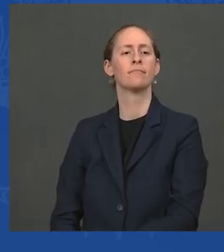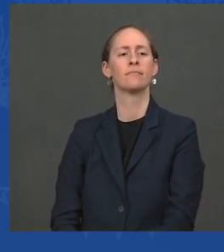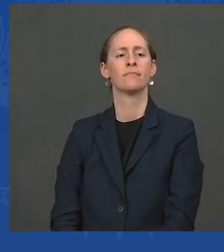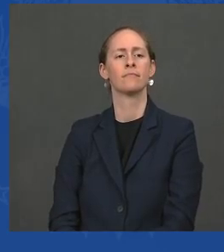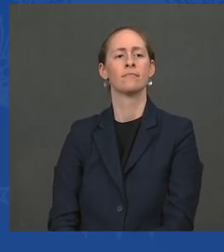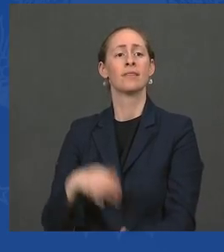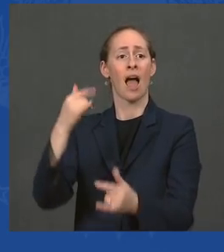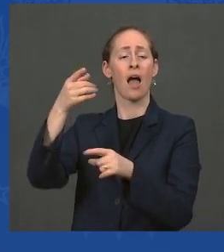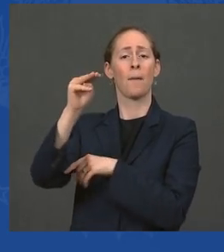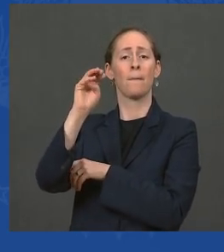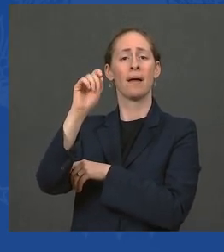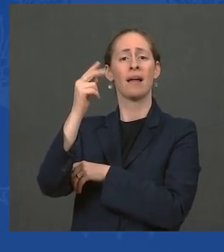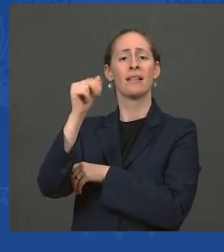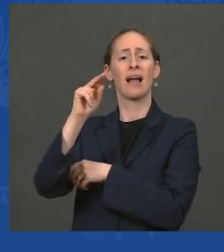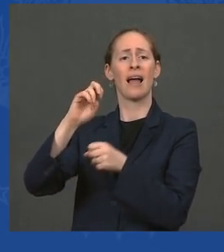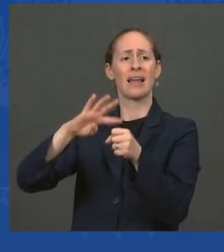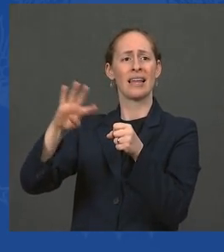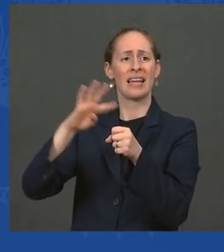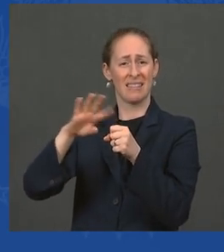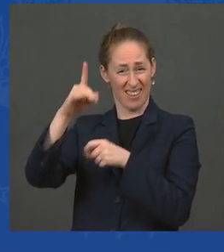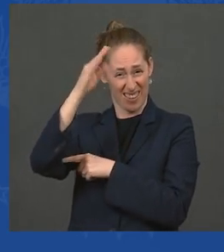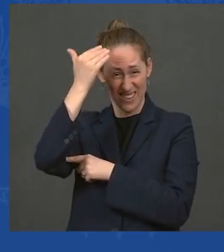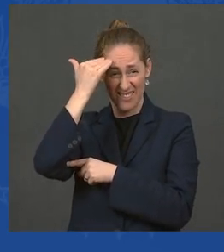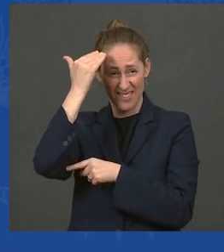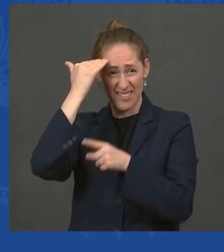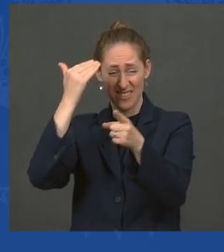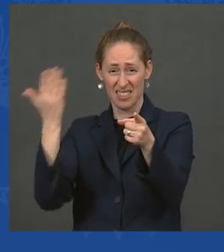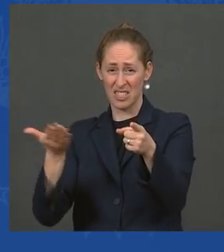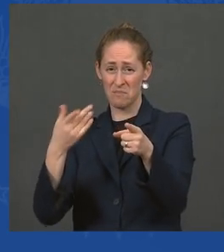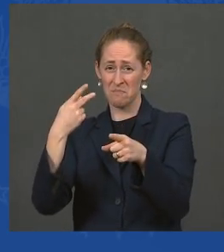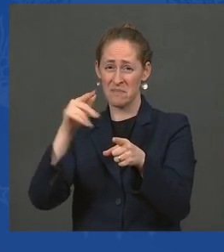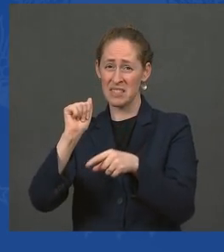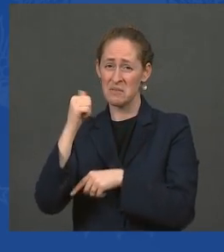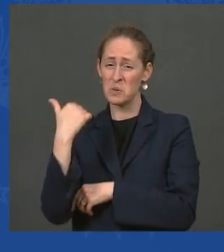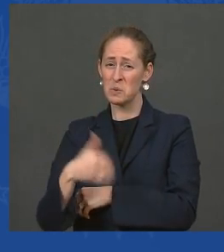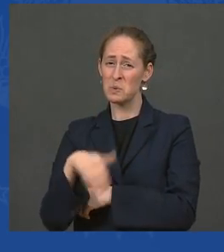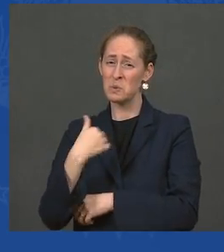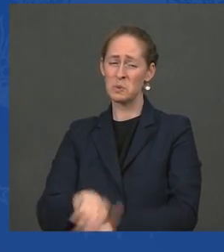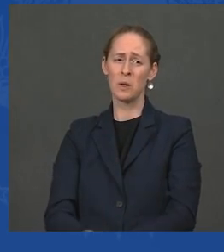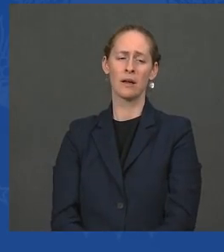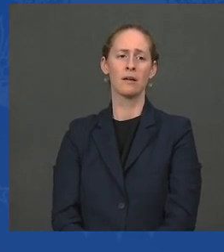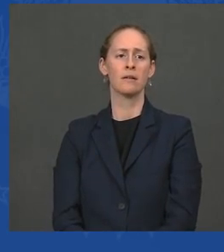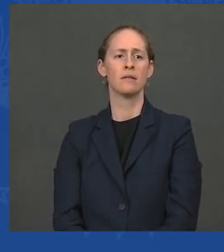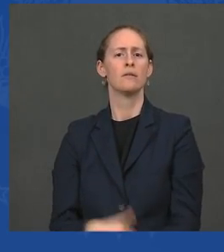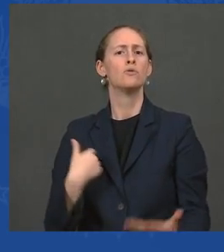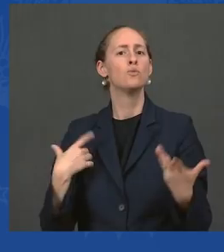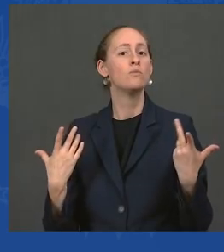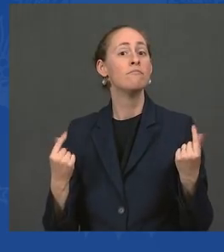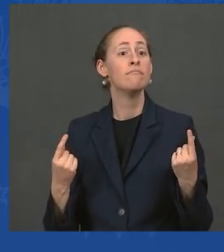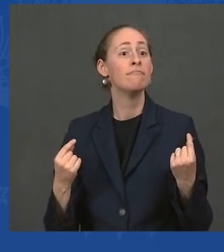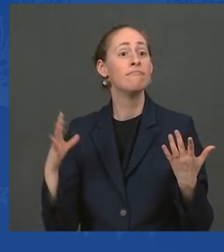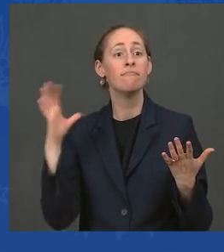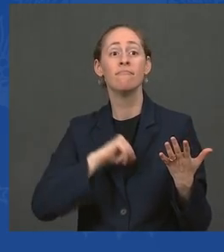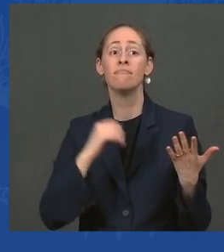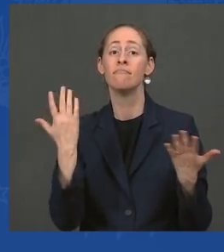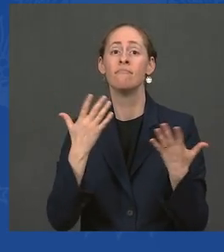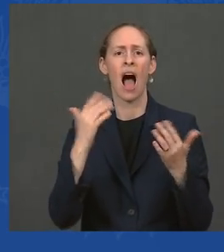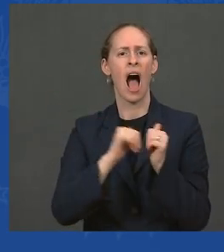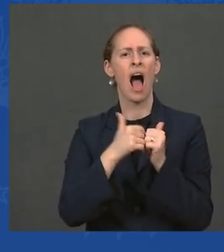And you all understand in Pennsylvania about that. But guess what? It increases the health of the community and provides good-paying jobs.